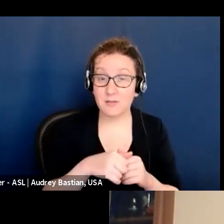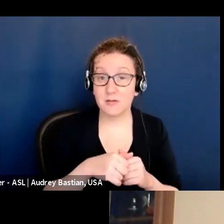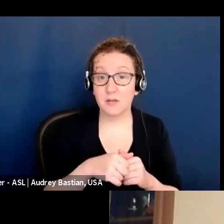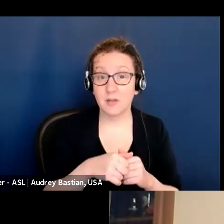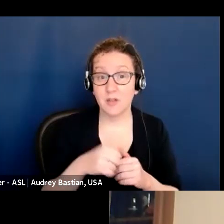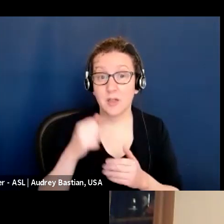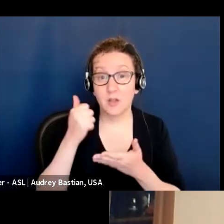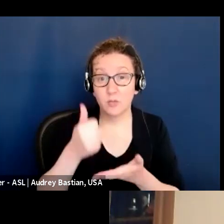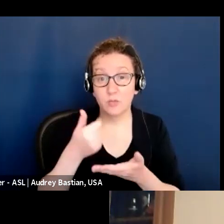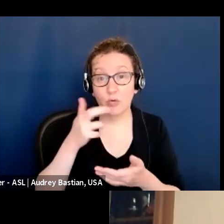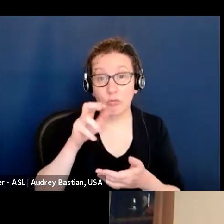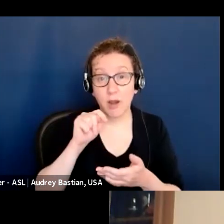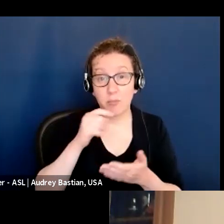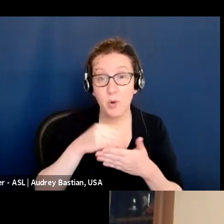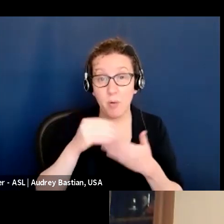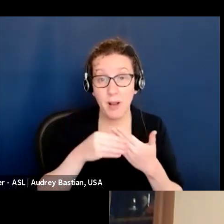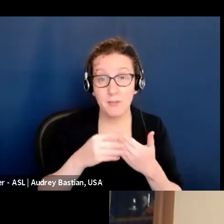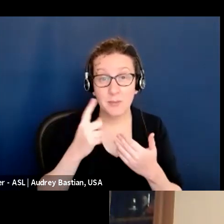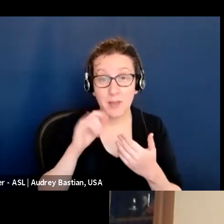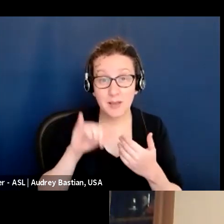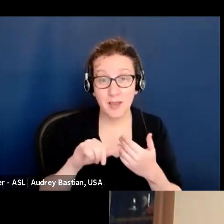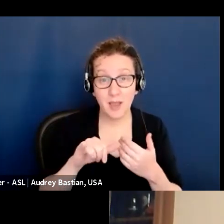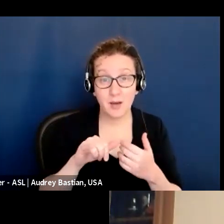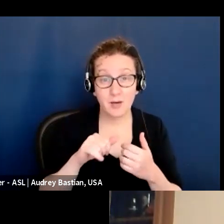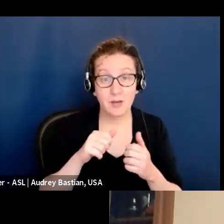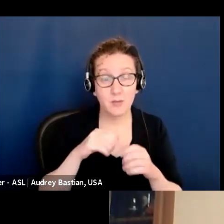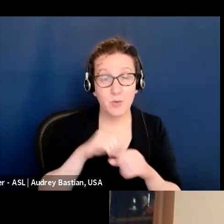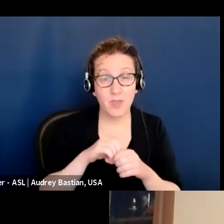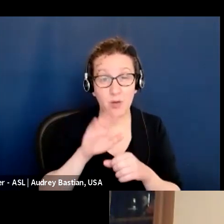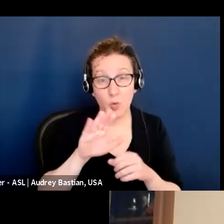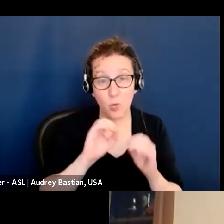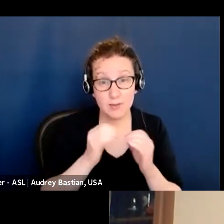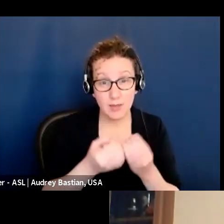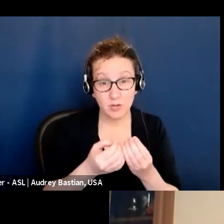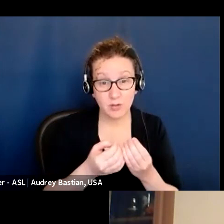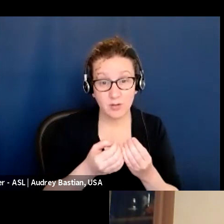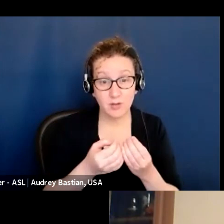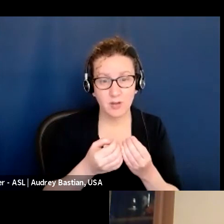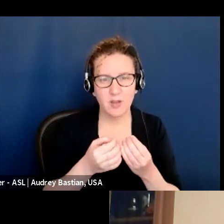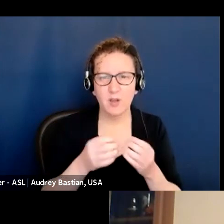program offer something like that, within the organization? That would open up the door source